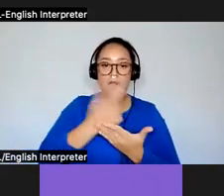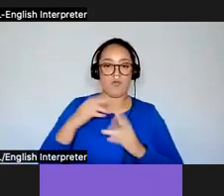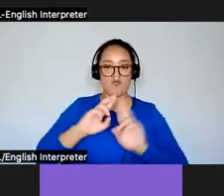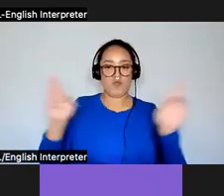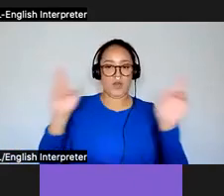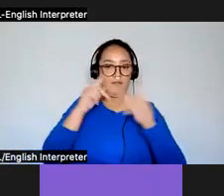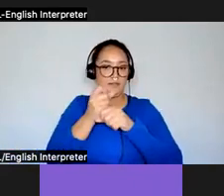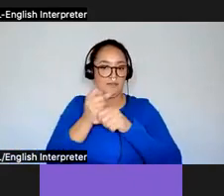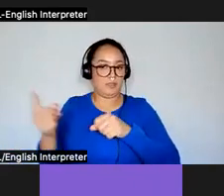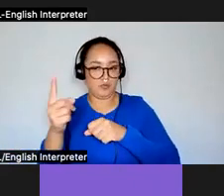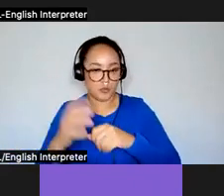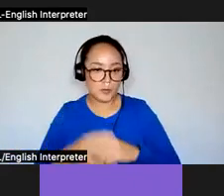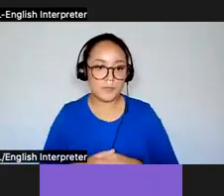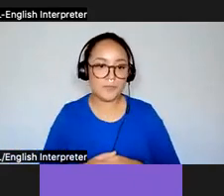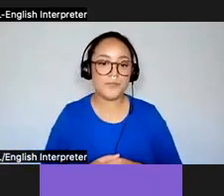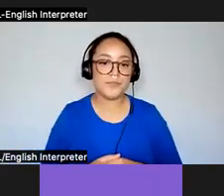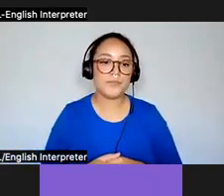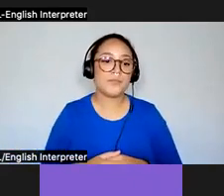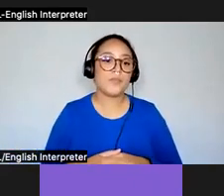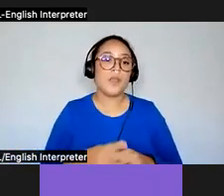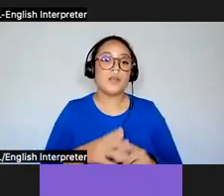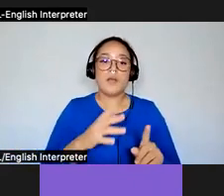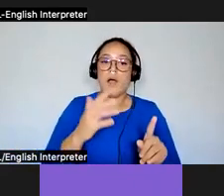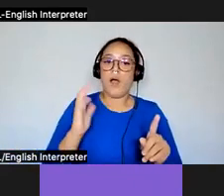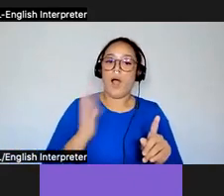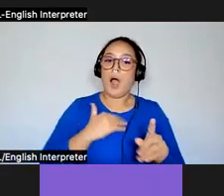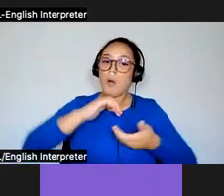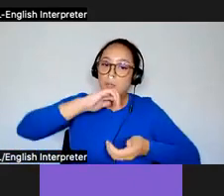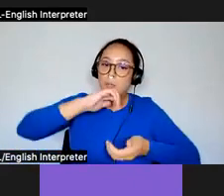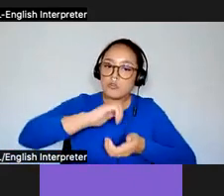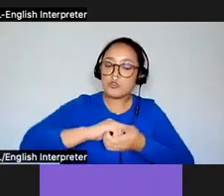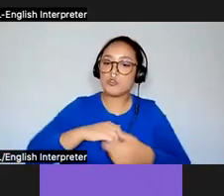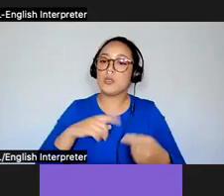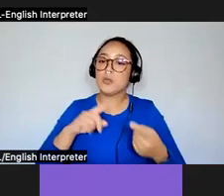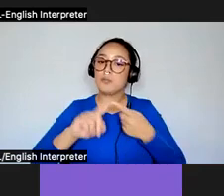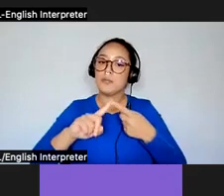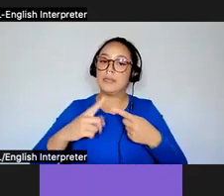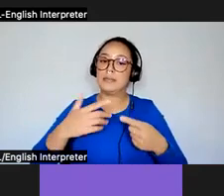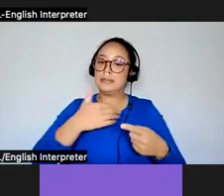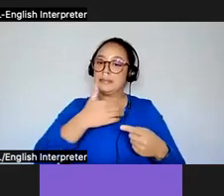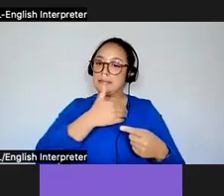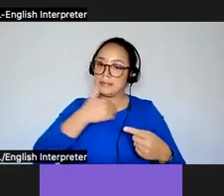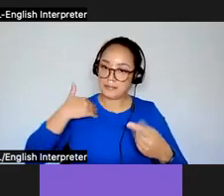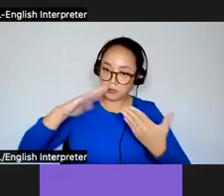Parks, Forestry and Recreation Park people who will hear from the later rise edutainment